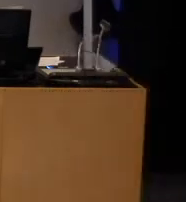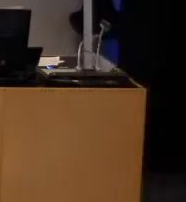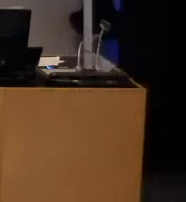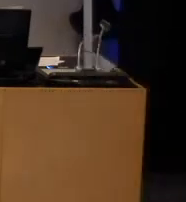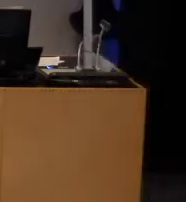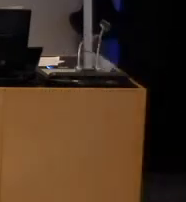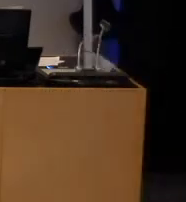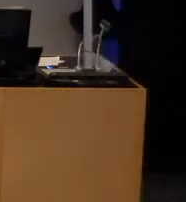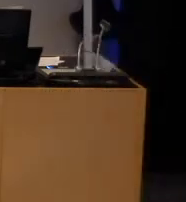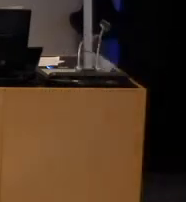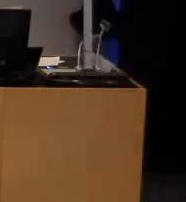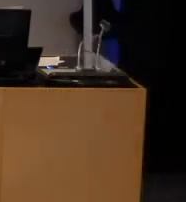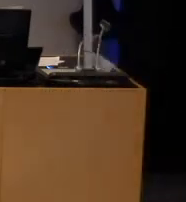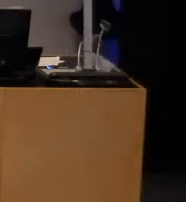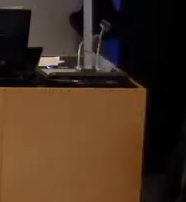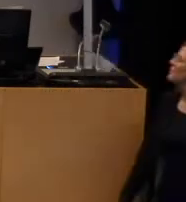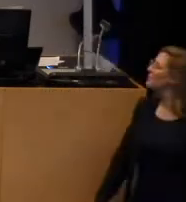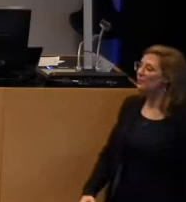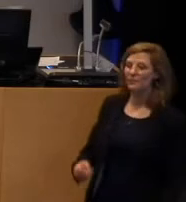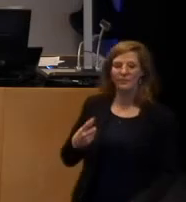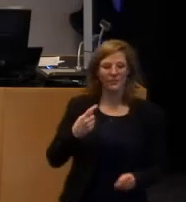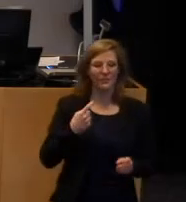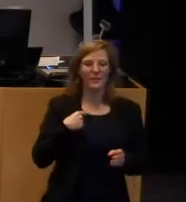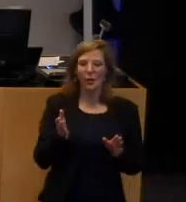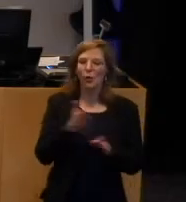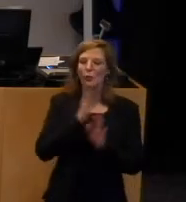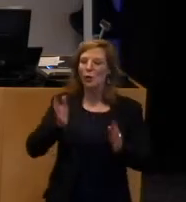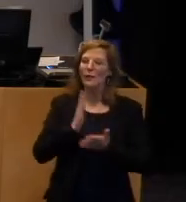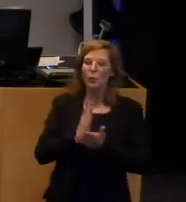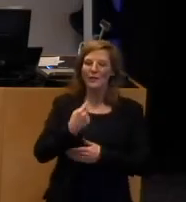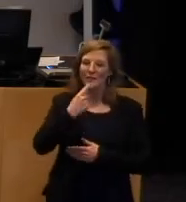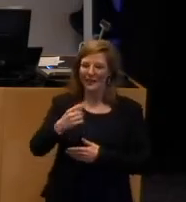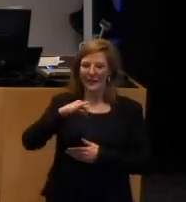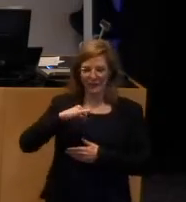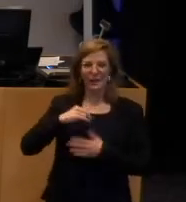So, as I said, eight Dutch - VGT interpreters participated in this research.